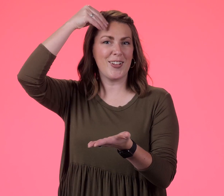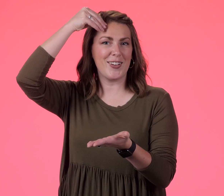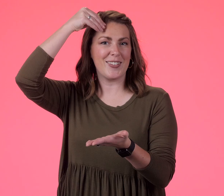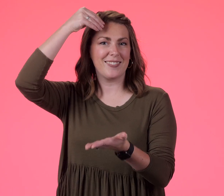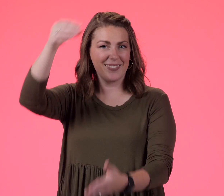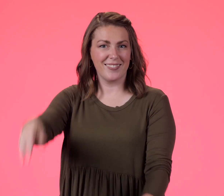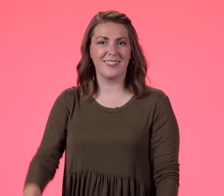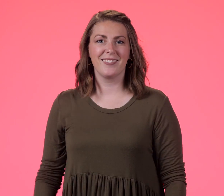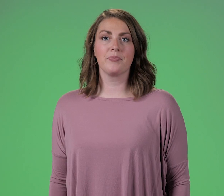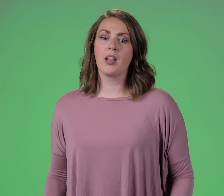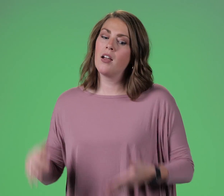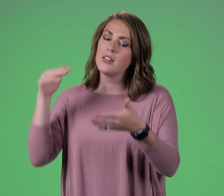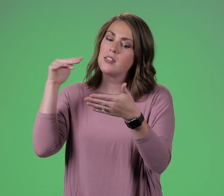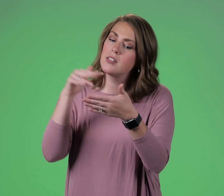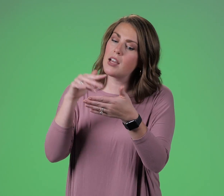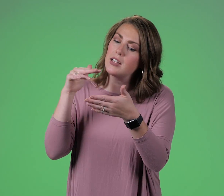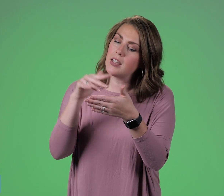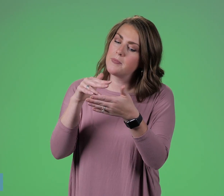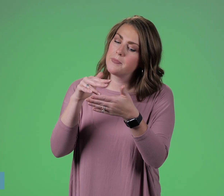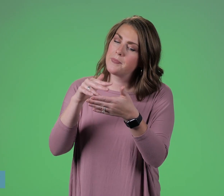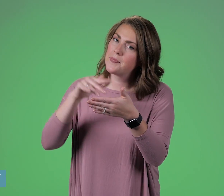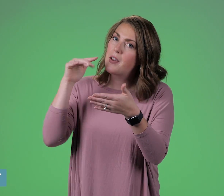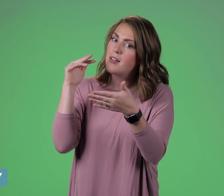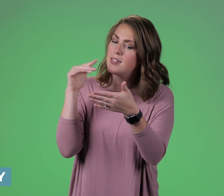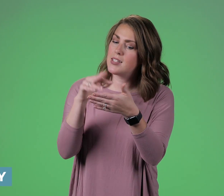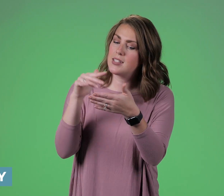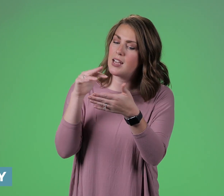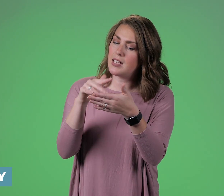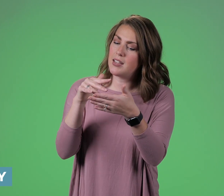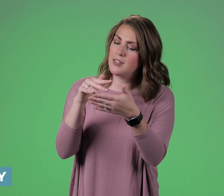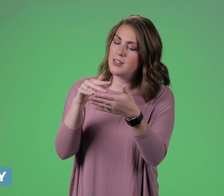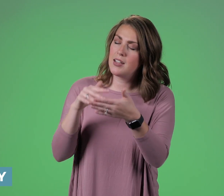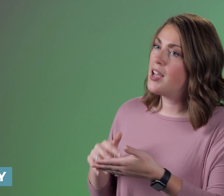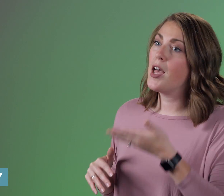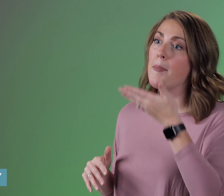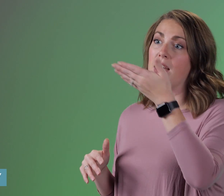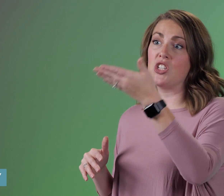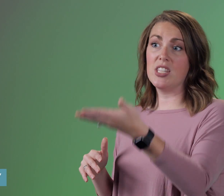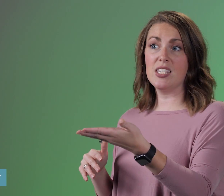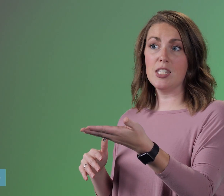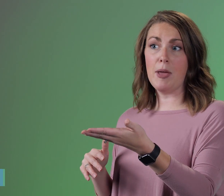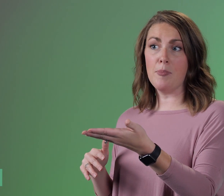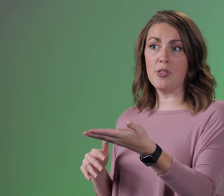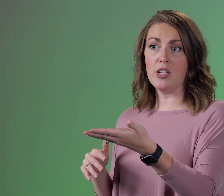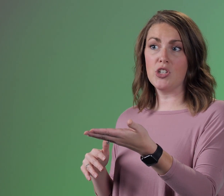Learn Study Study Imagine this is the paper that you're